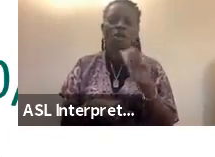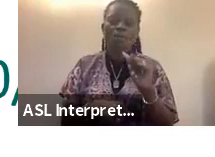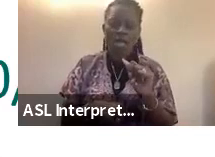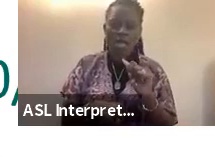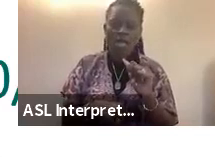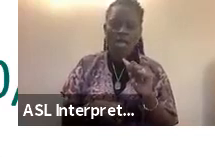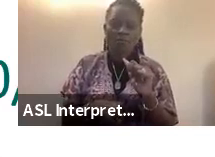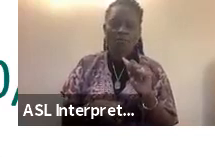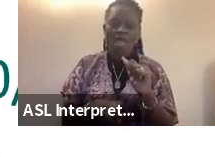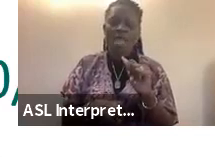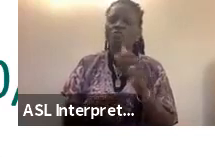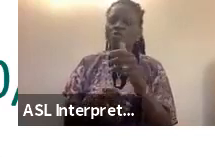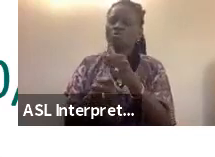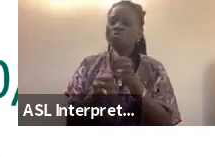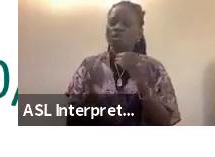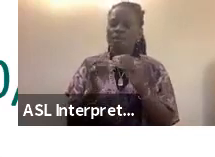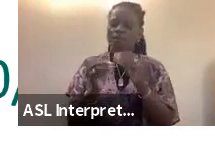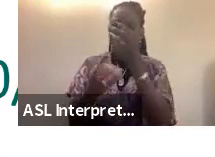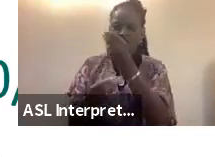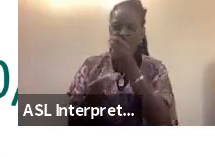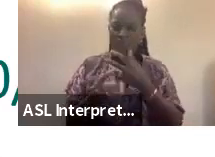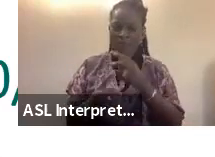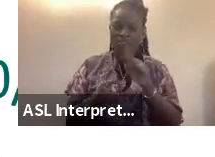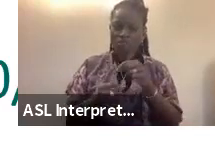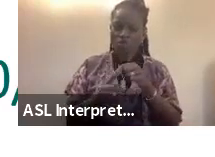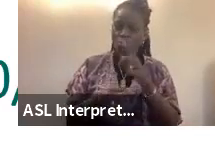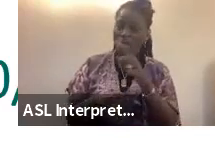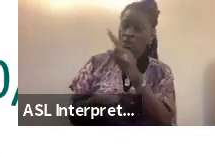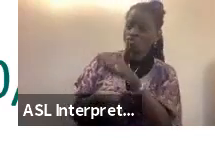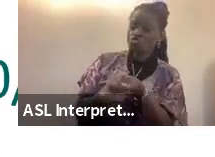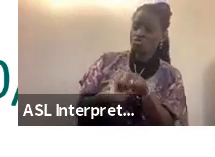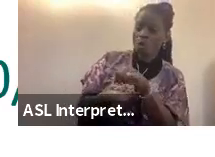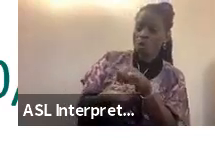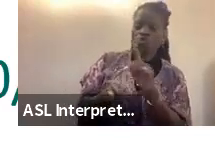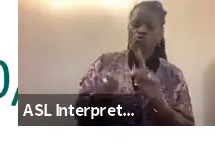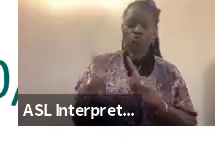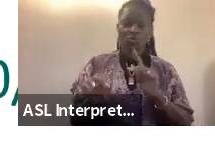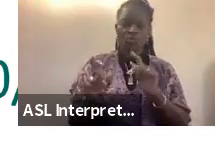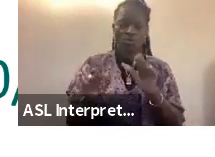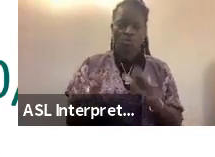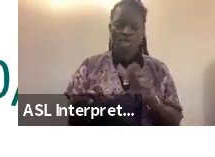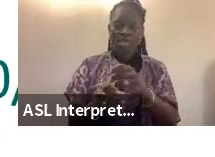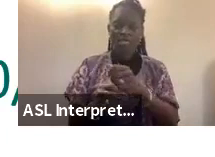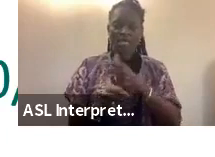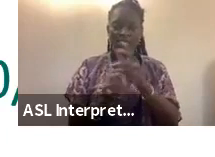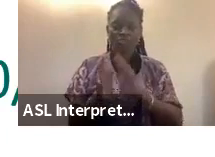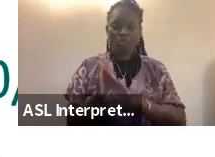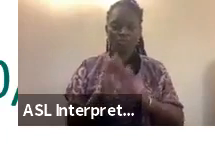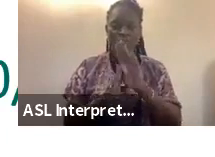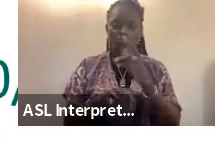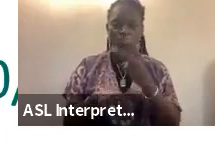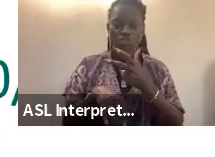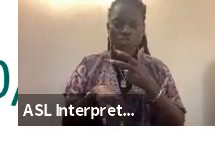soon about when these individuals will be eligible for booster. And we'll add that data tracking to our dashboard as well.